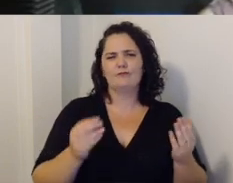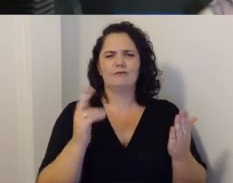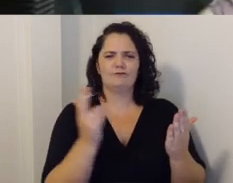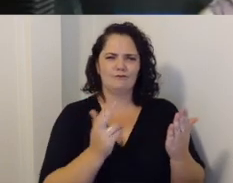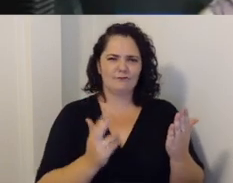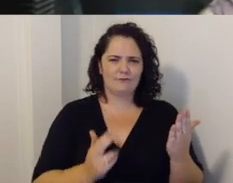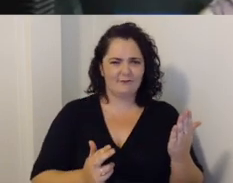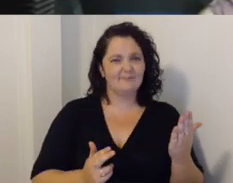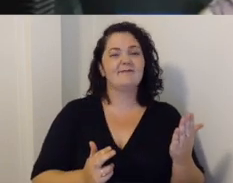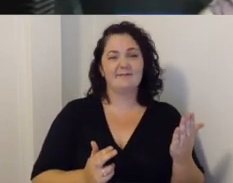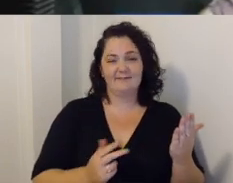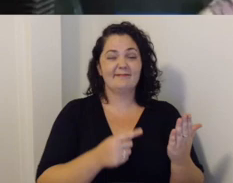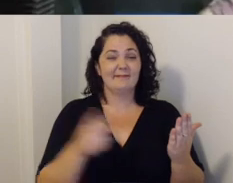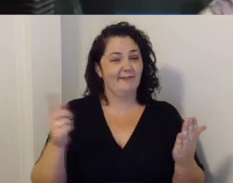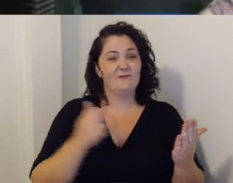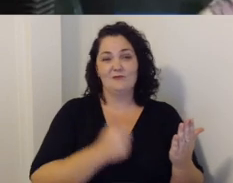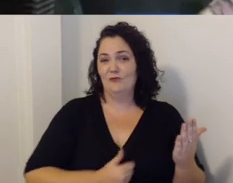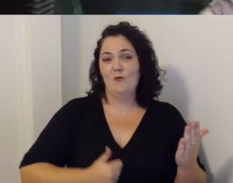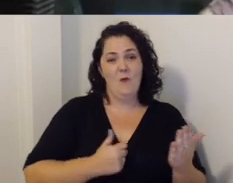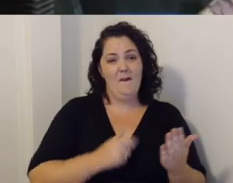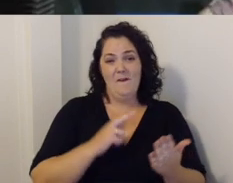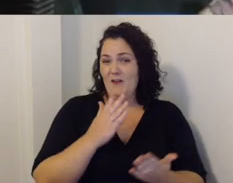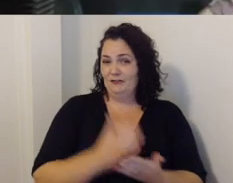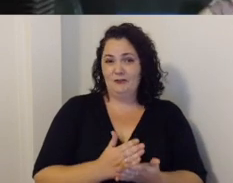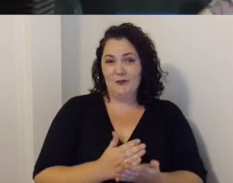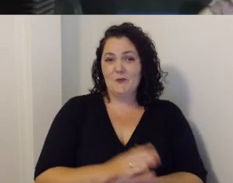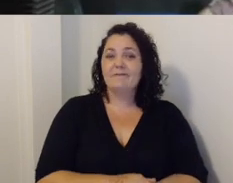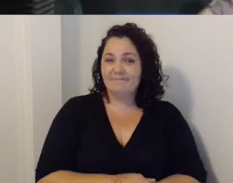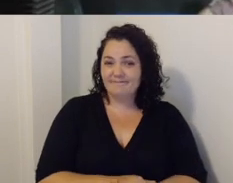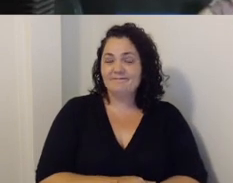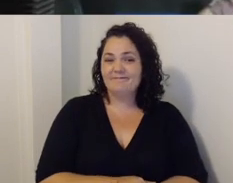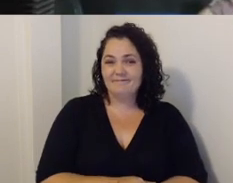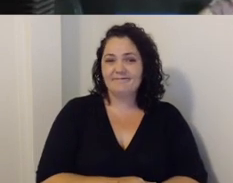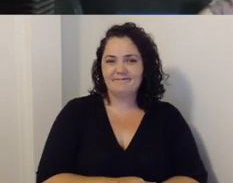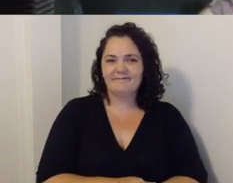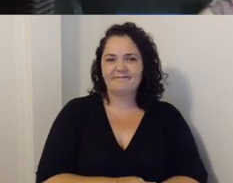manner of drawing I think you're really going to enjoy. Now you might hear outside right now I give